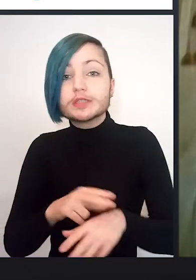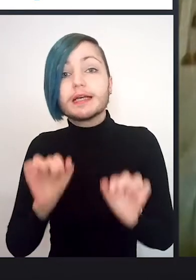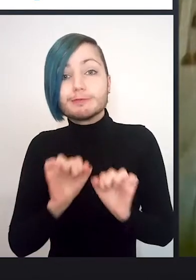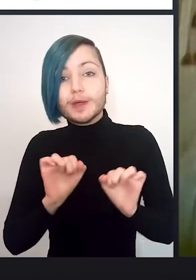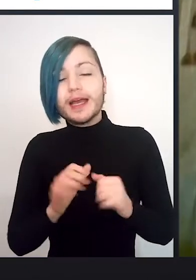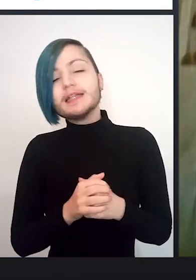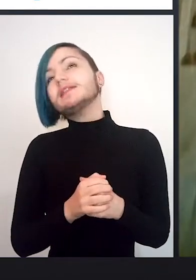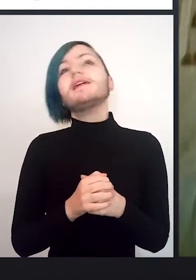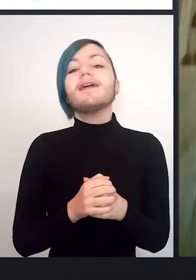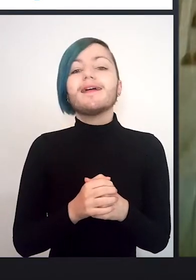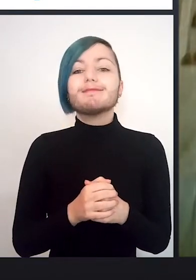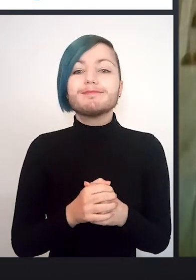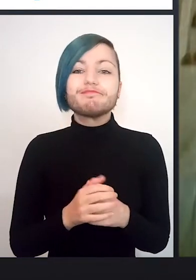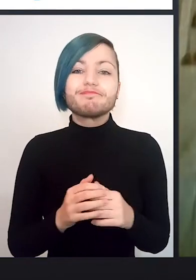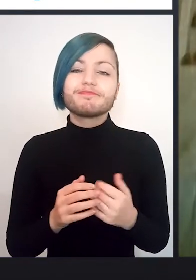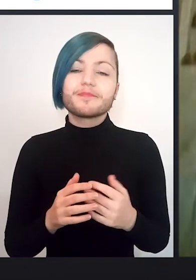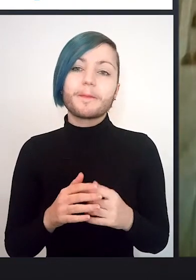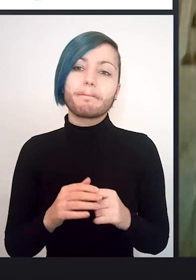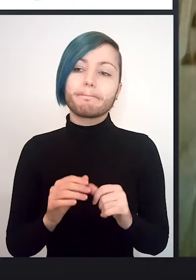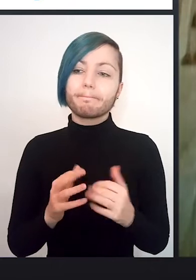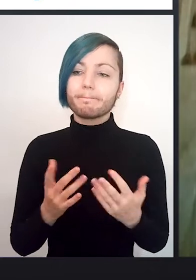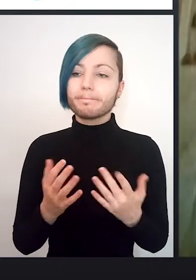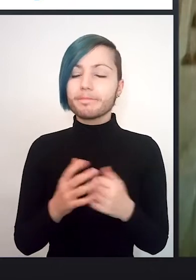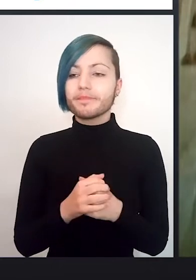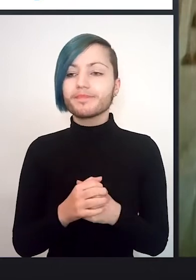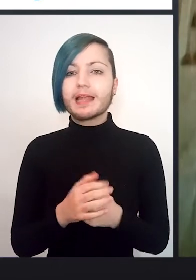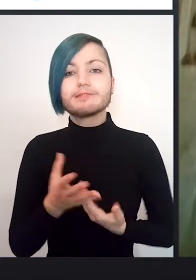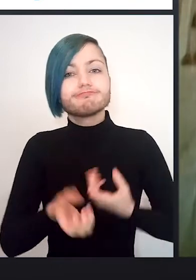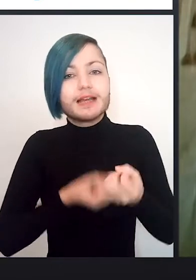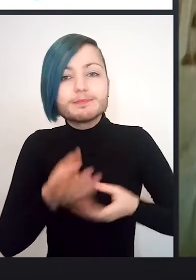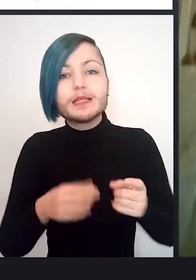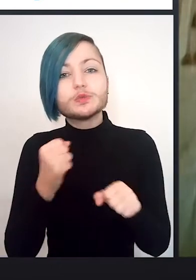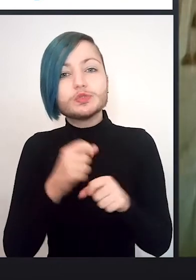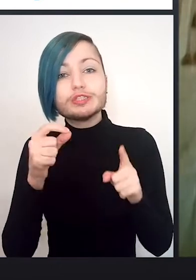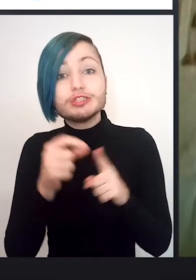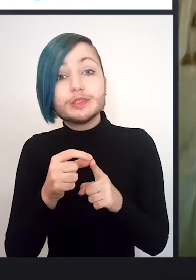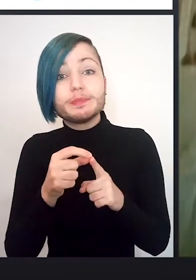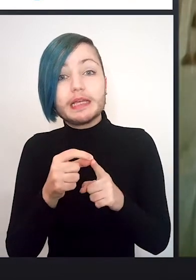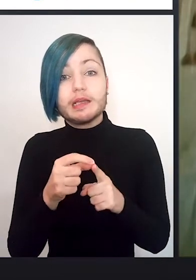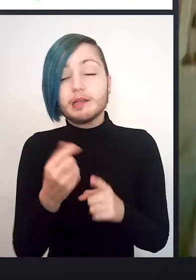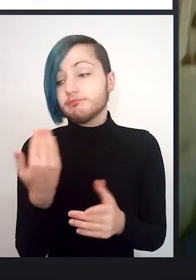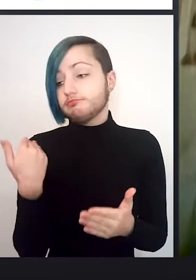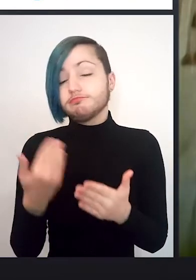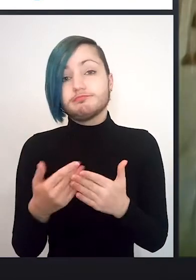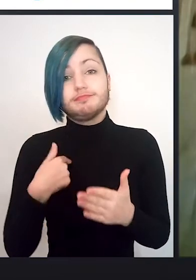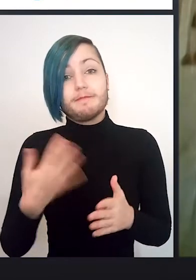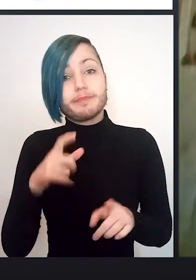wait, and explain to the GP what I've just done,